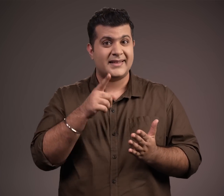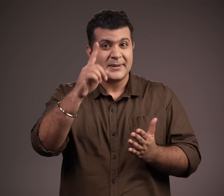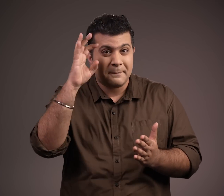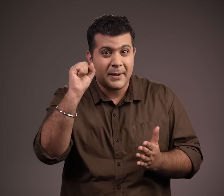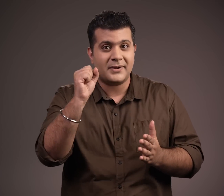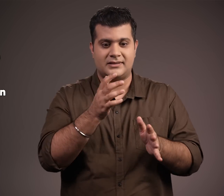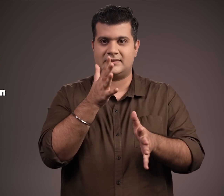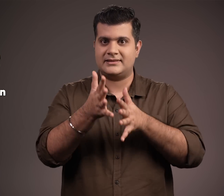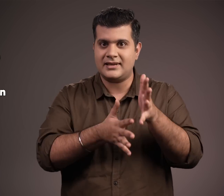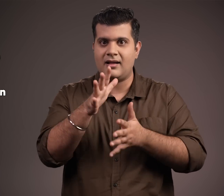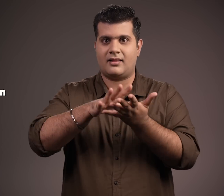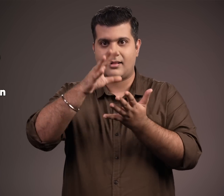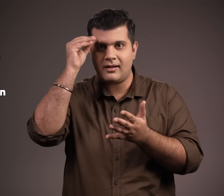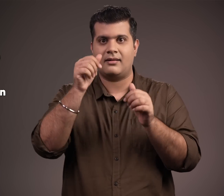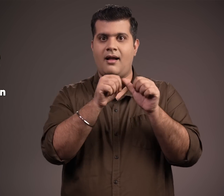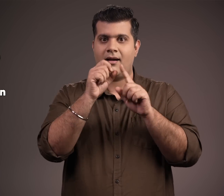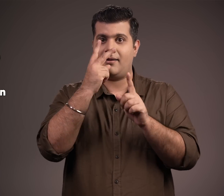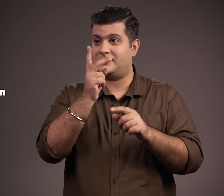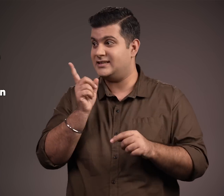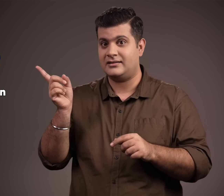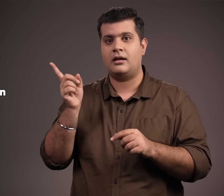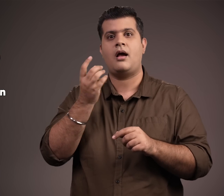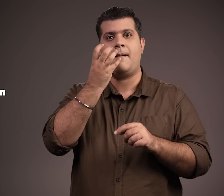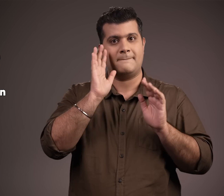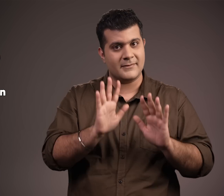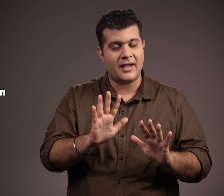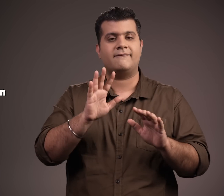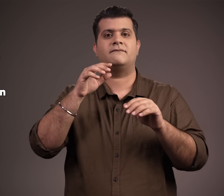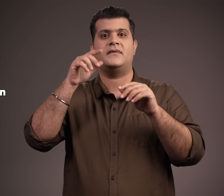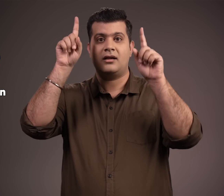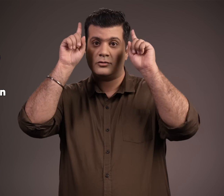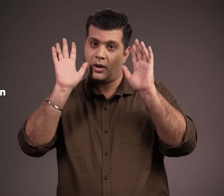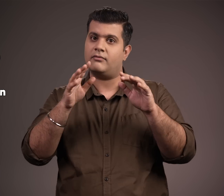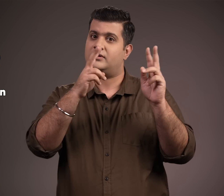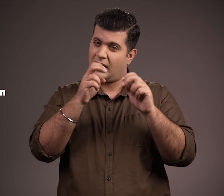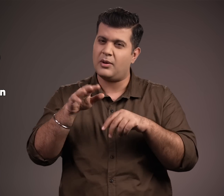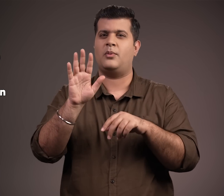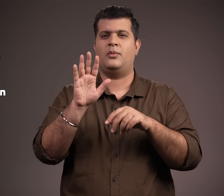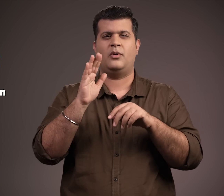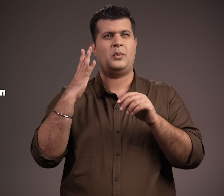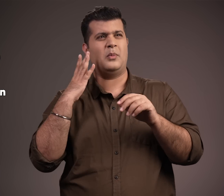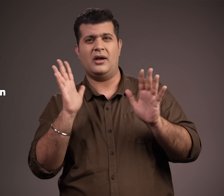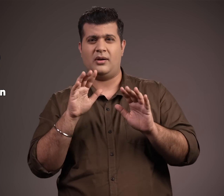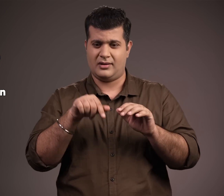Remember! SignLearn App is available on iOS and Android. Download it right away and don't wait.